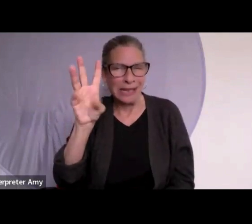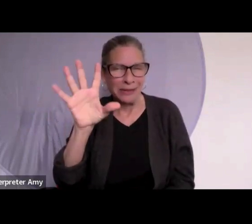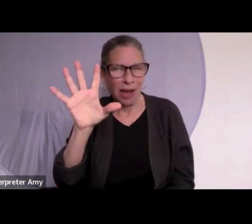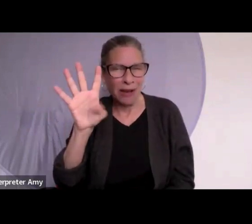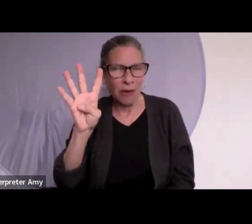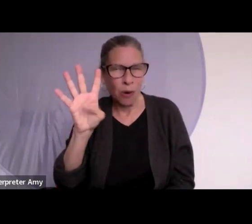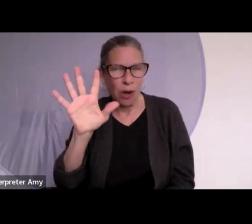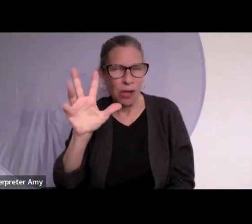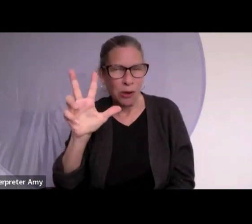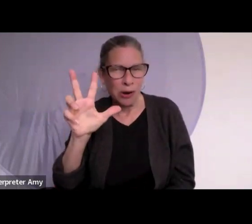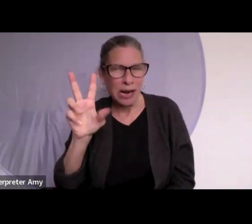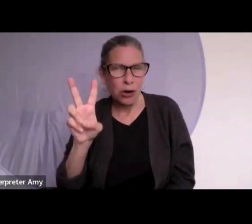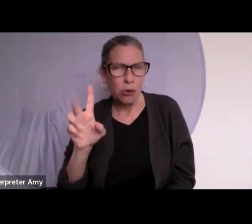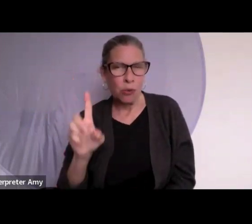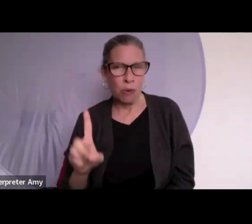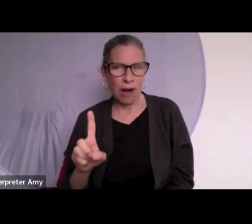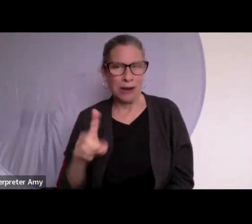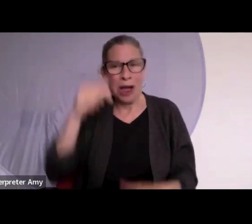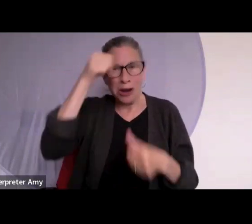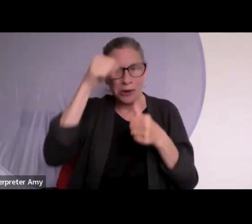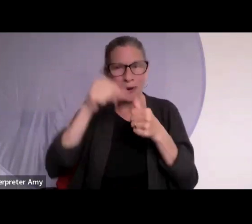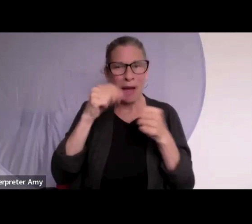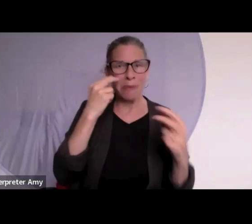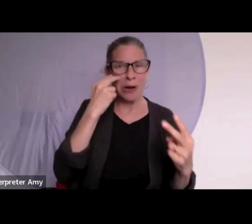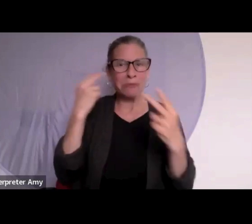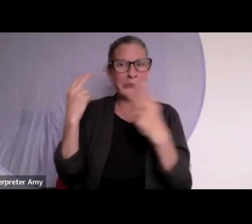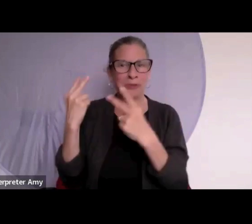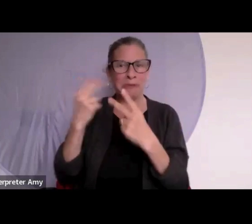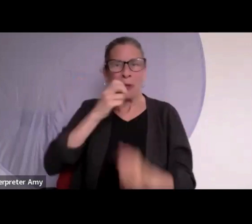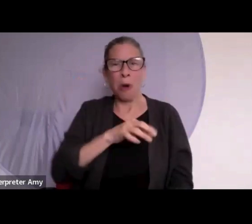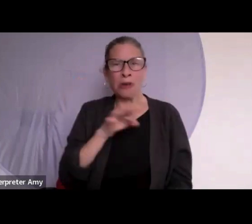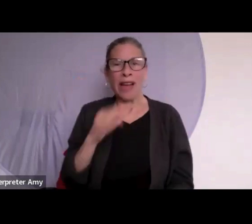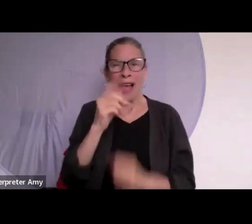remember the good old days and, and to show offer accessibility